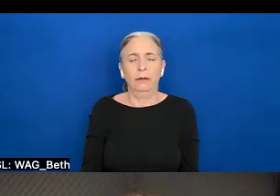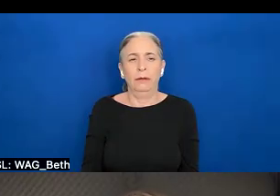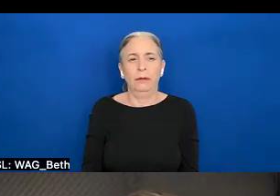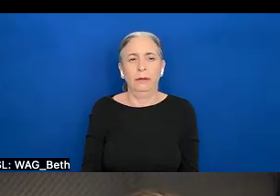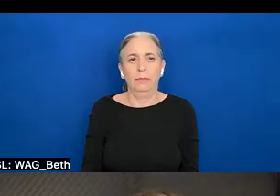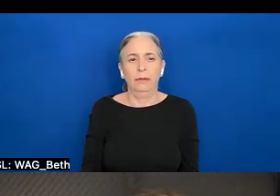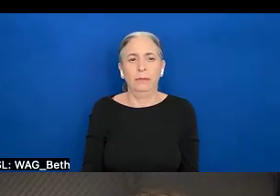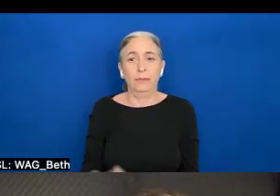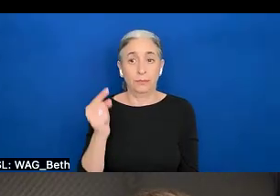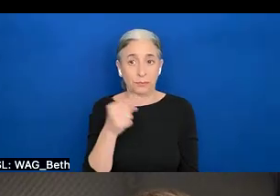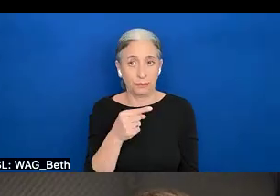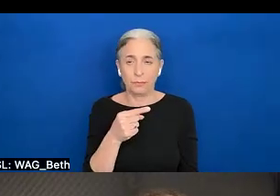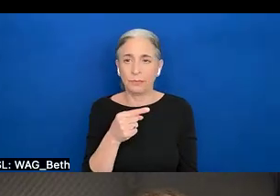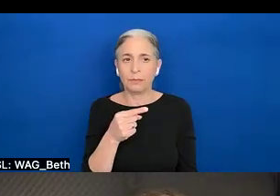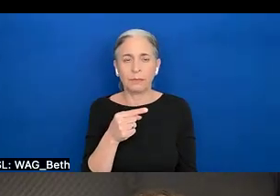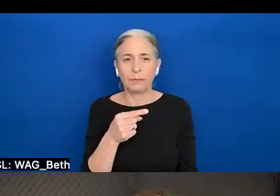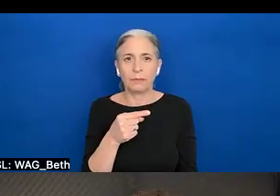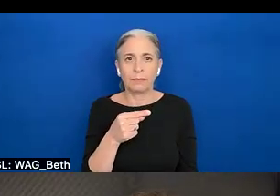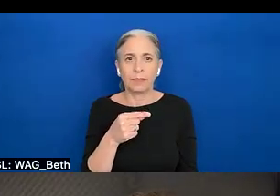This is a glyph representing multiplication.